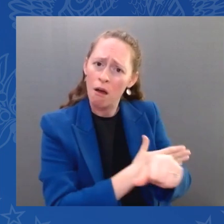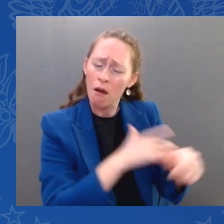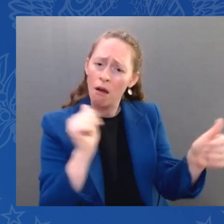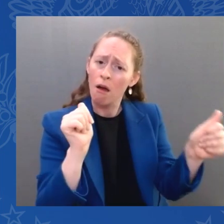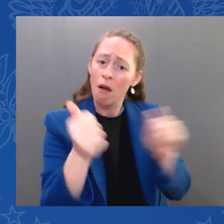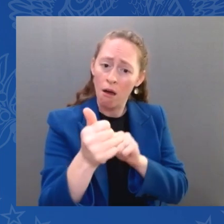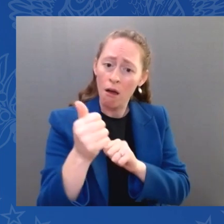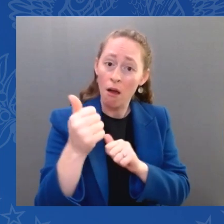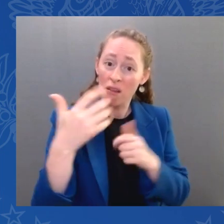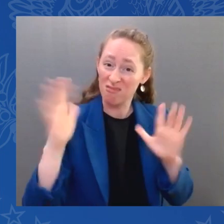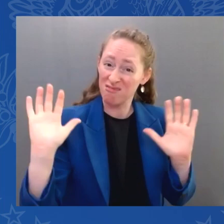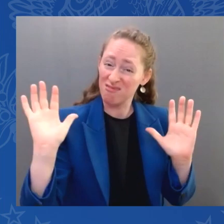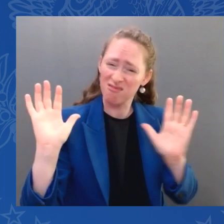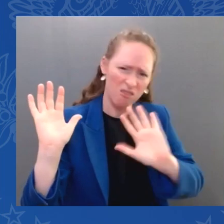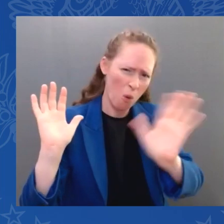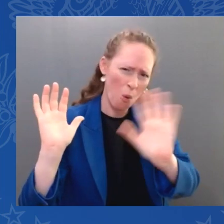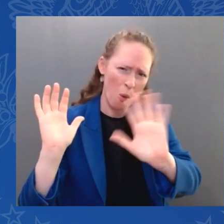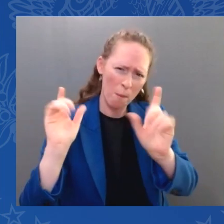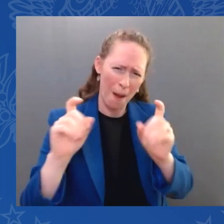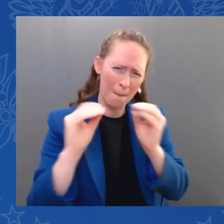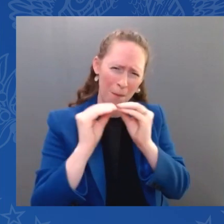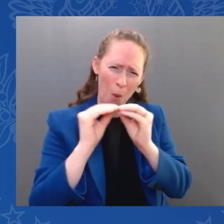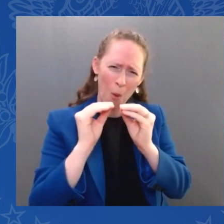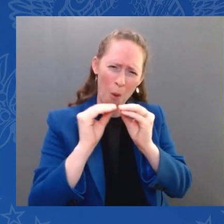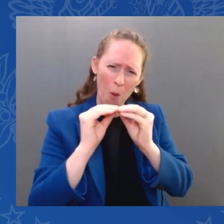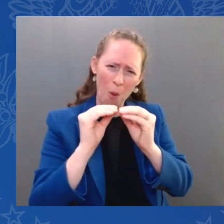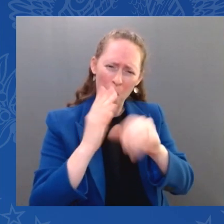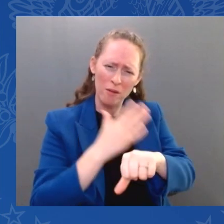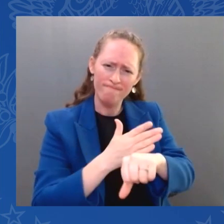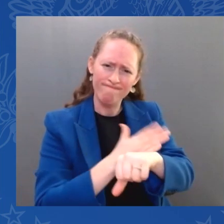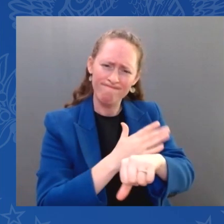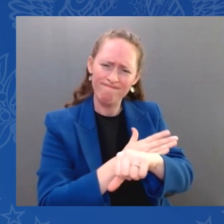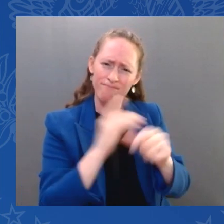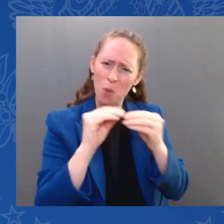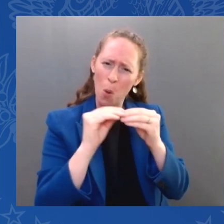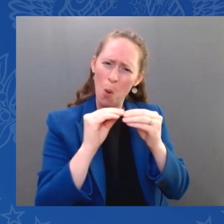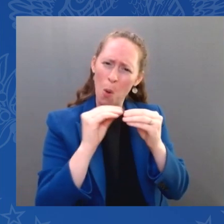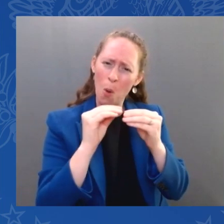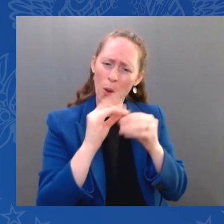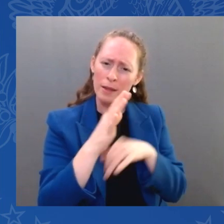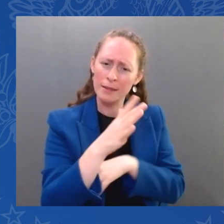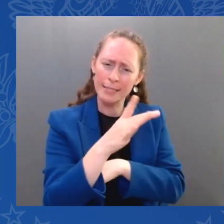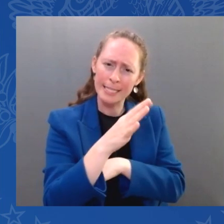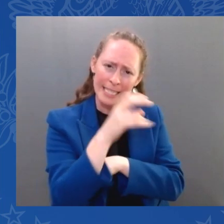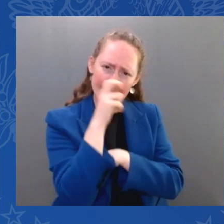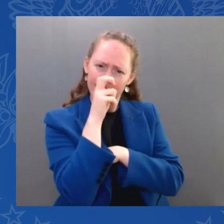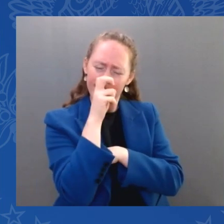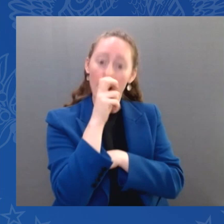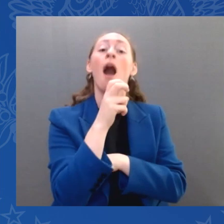And it's proof that in today's politics we can come together on a bipartisan basi- --